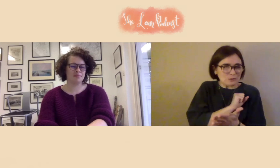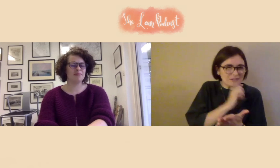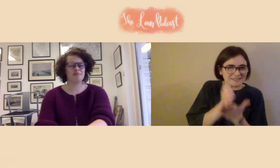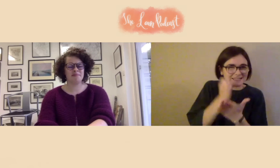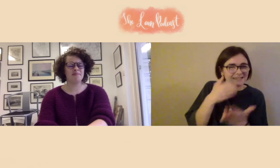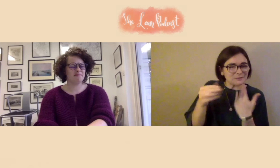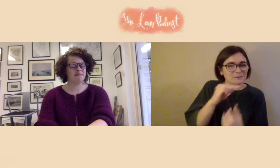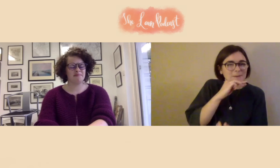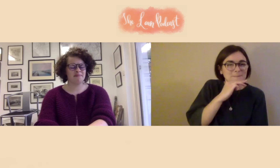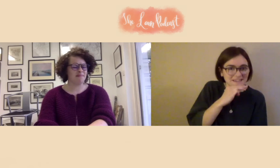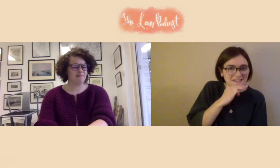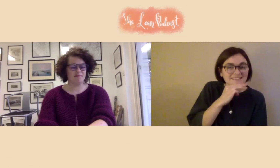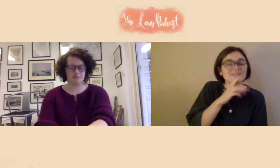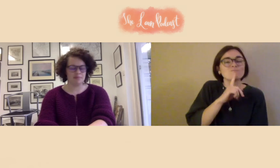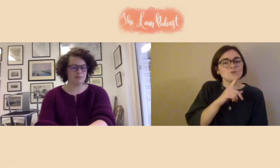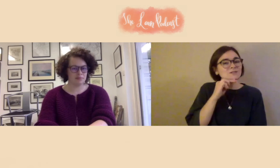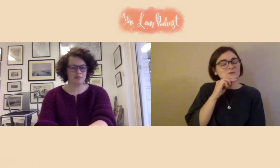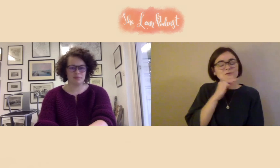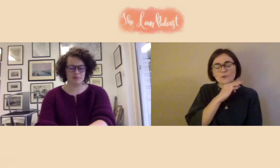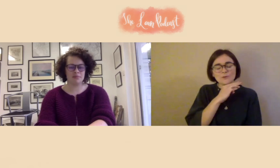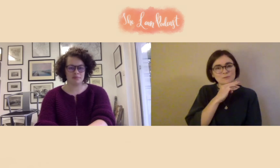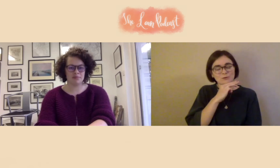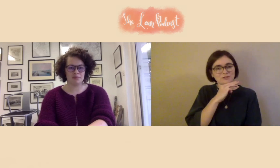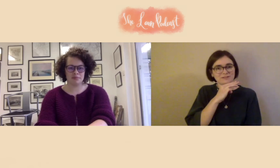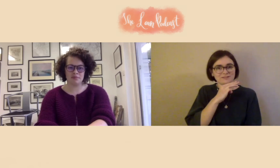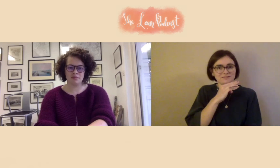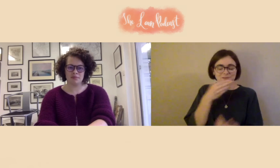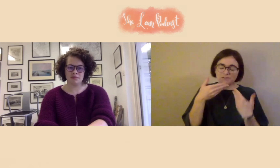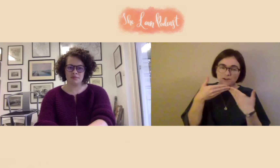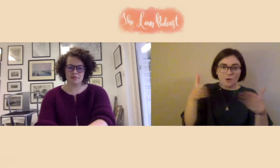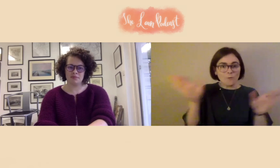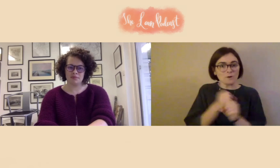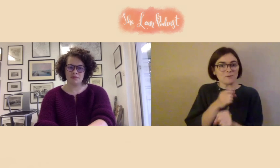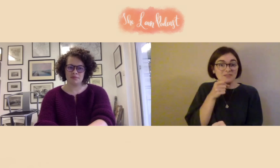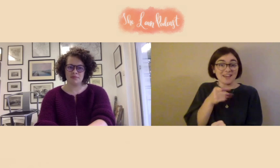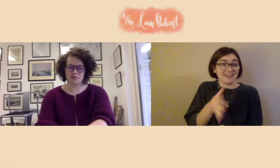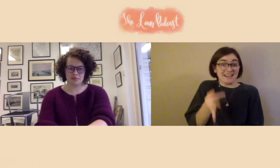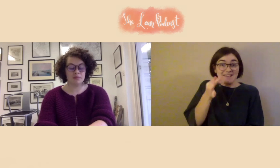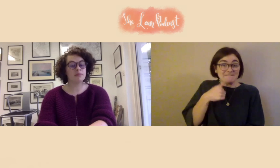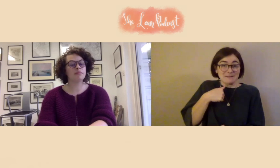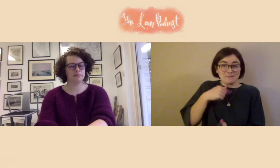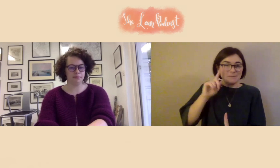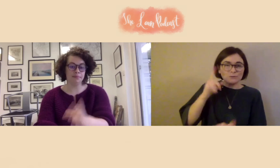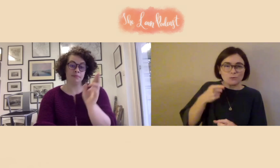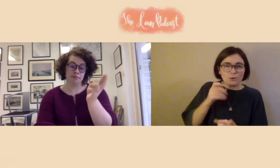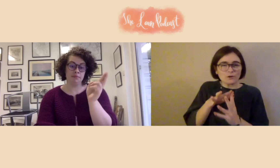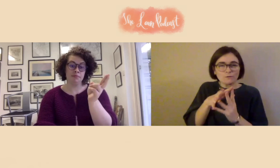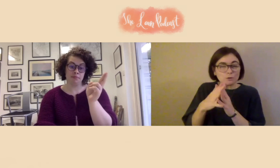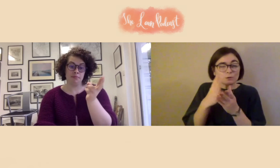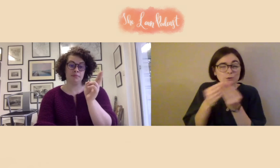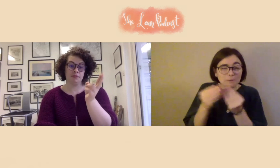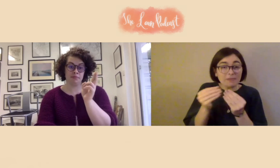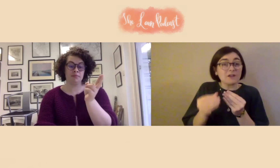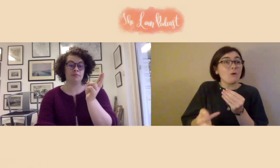So it's so important to actually be open about that. And if for some reason, I don't know or if I'm confused or I'm missing some kind of piece of information